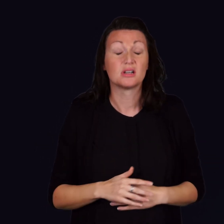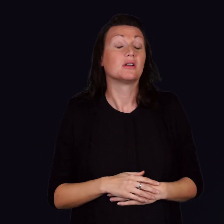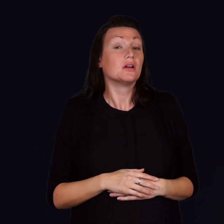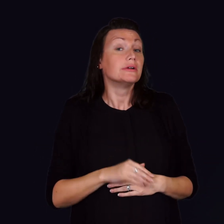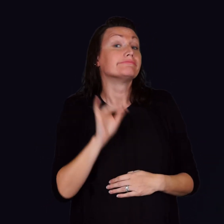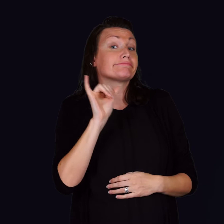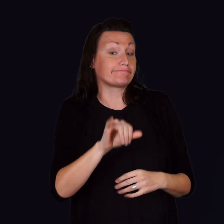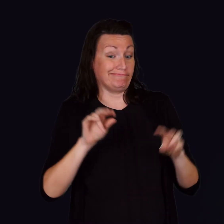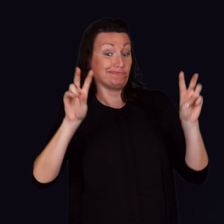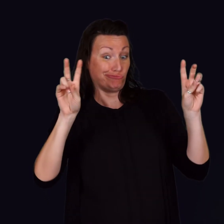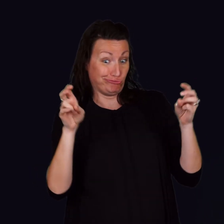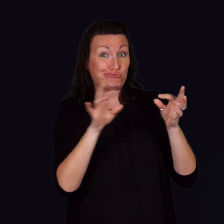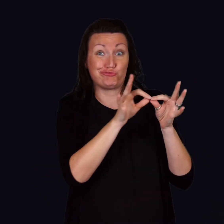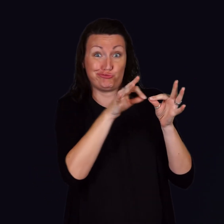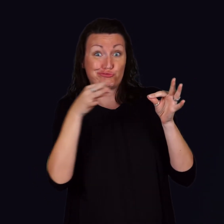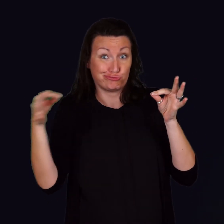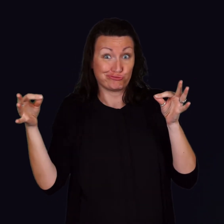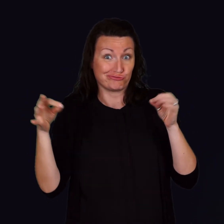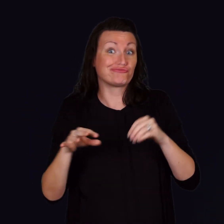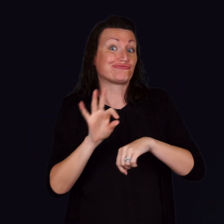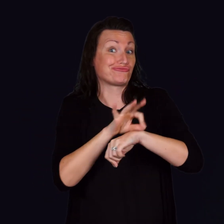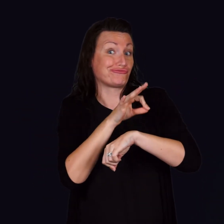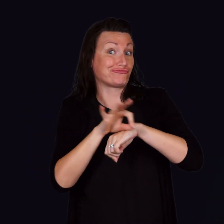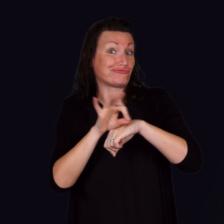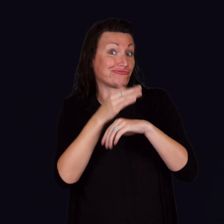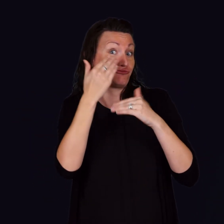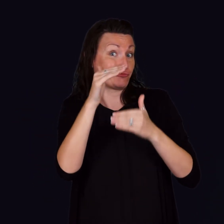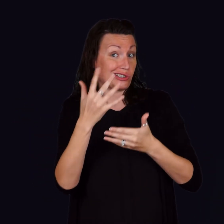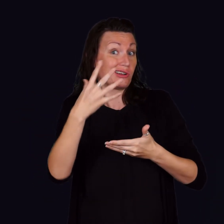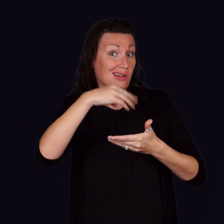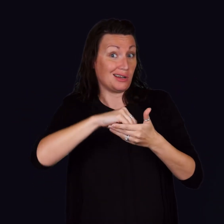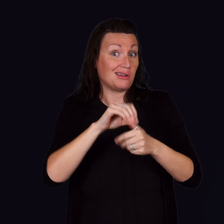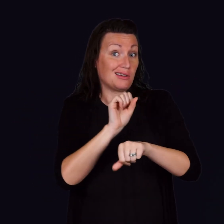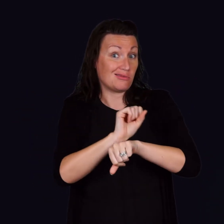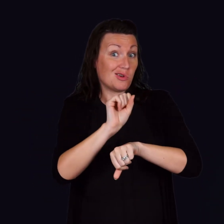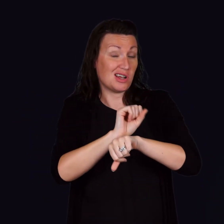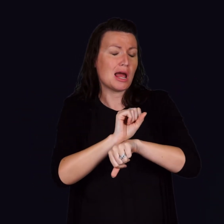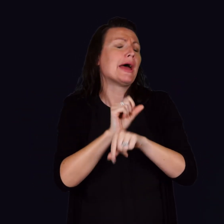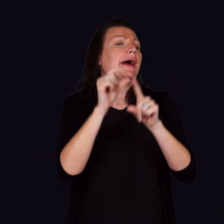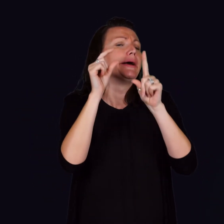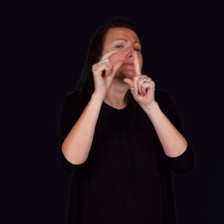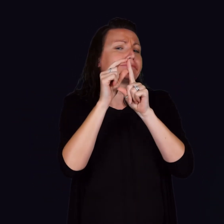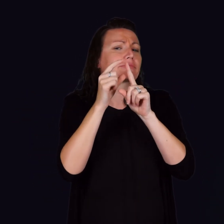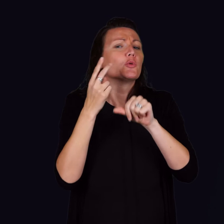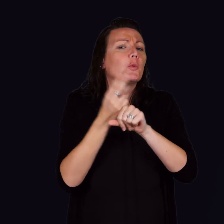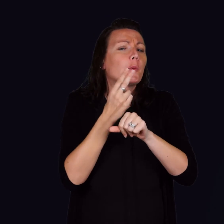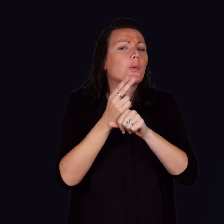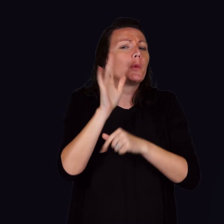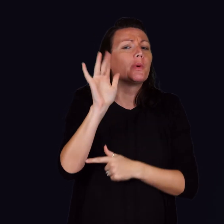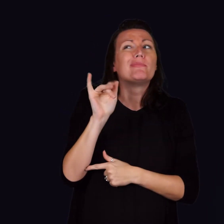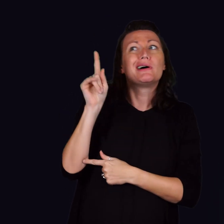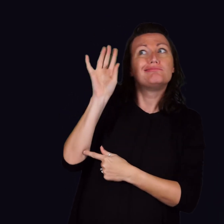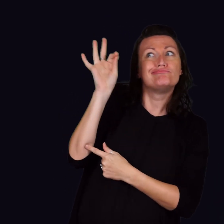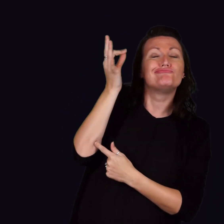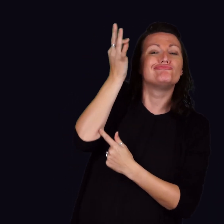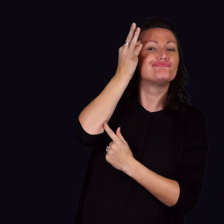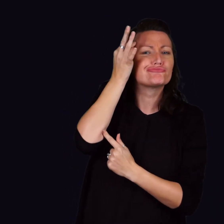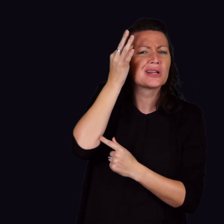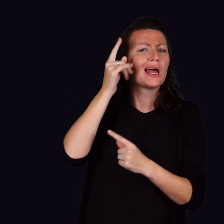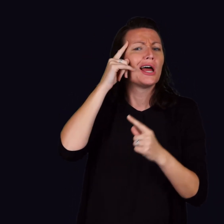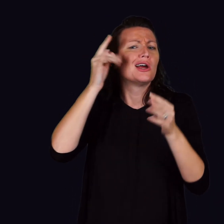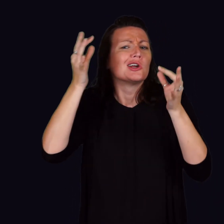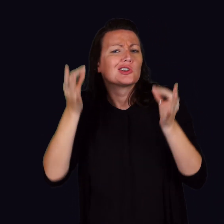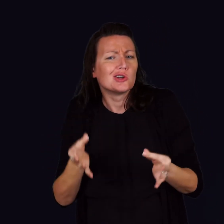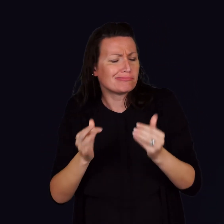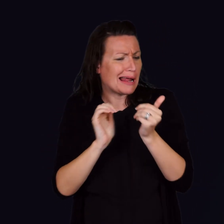"Functional limitations in employment" is a term used at the federal level